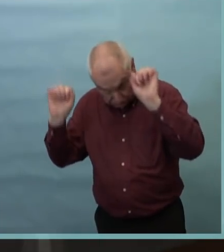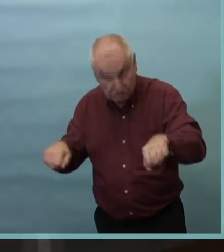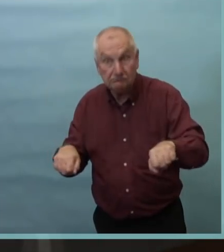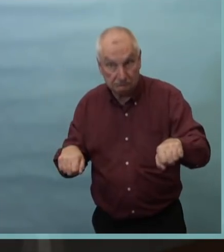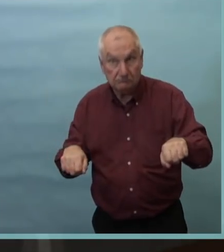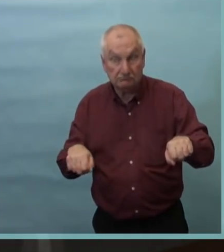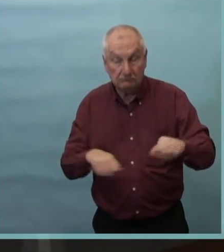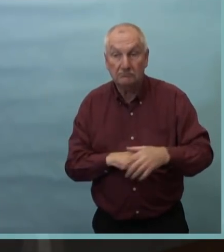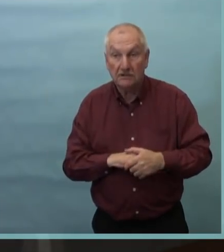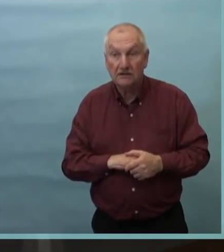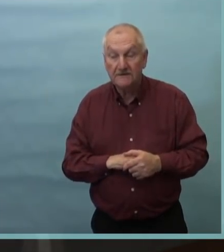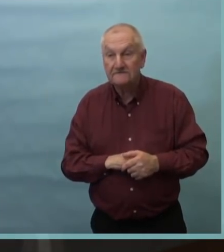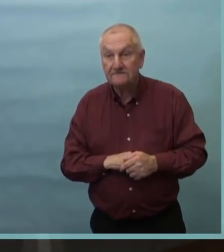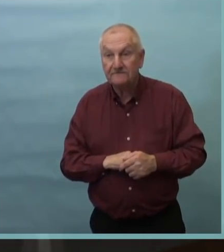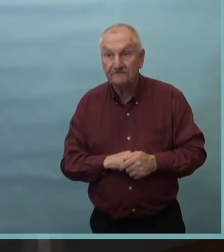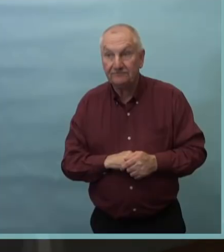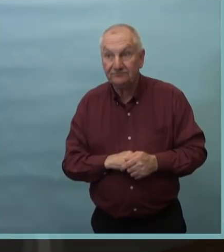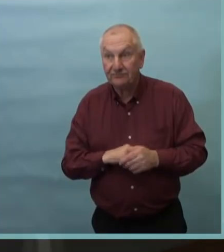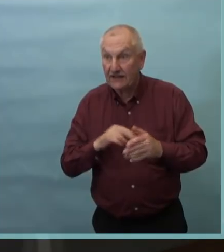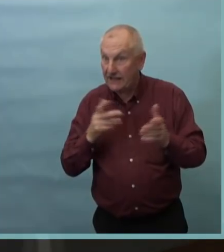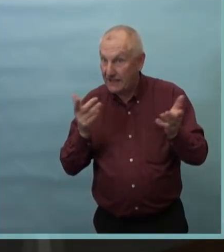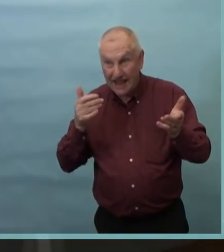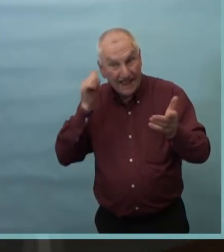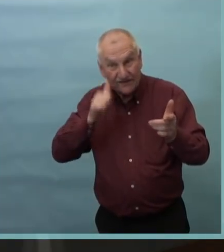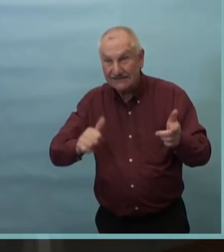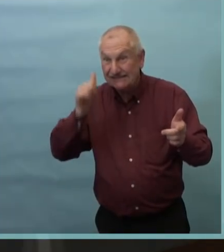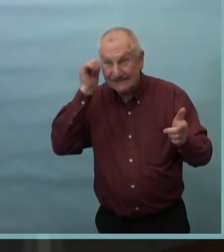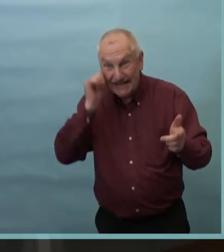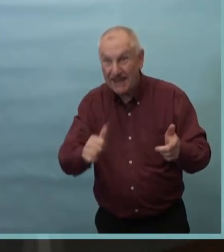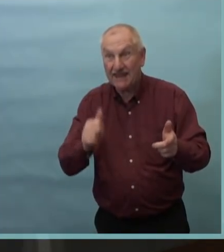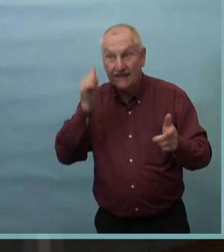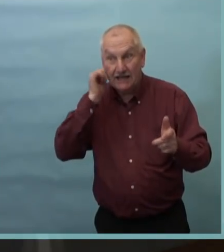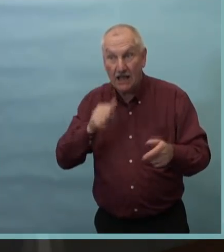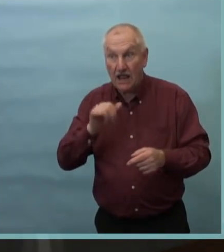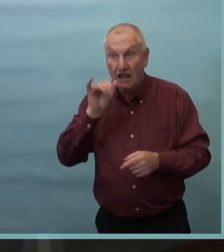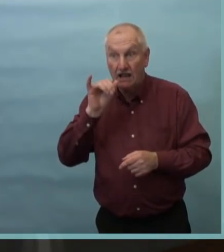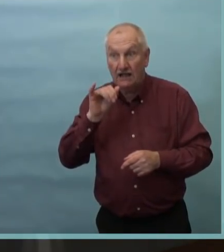so we're daily meet through our IMS with representatives from First Nations in